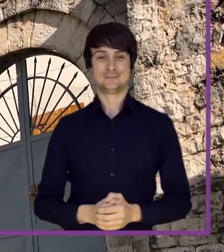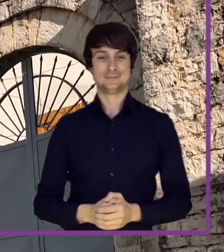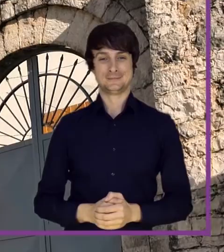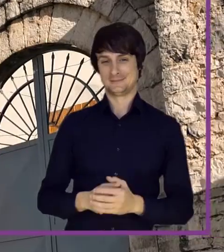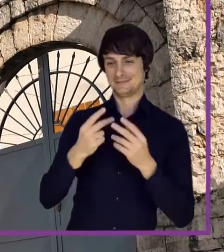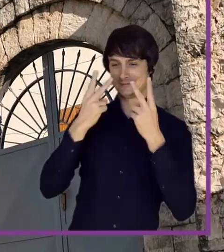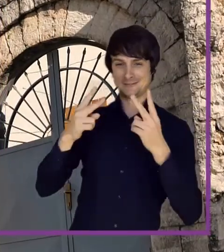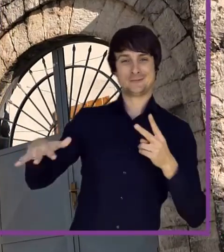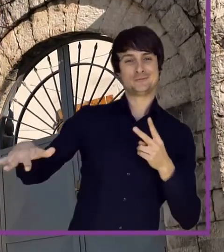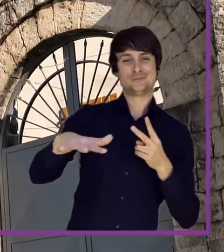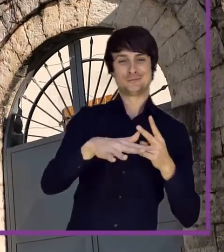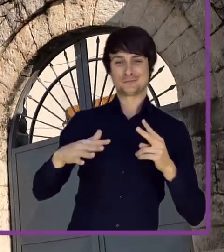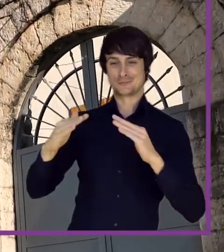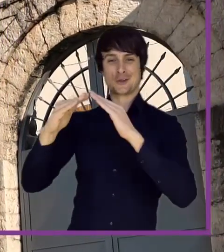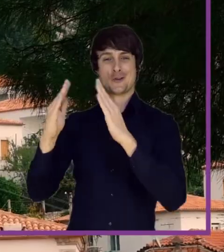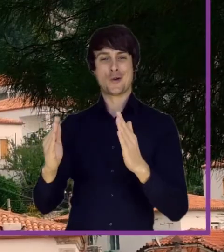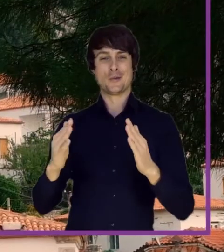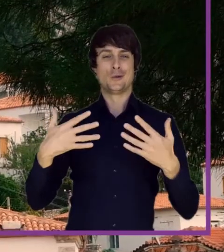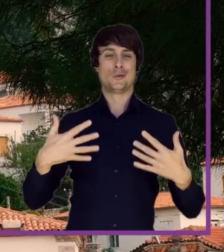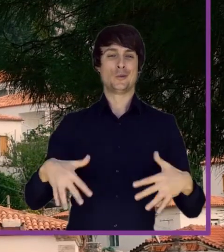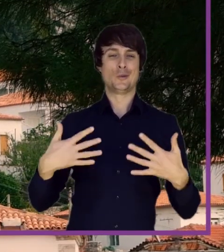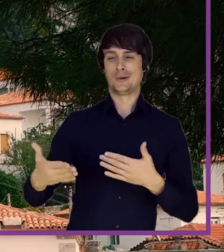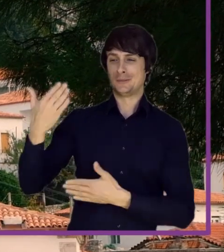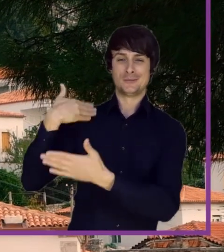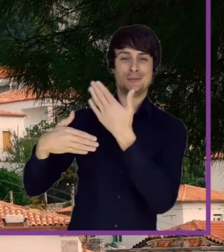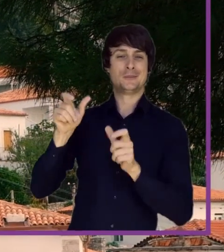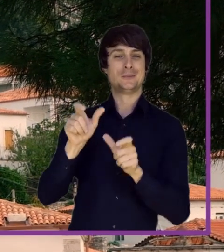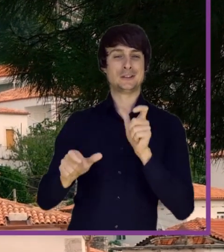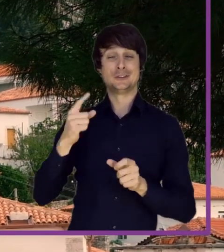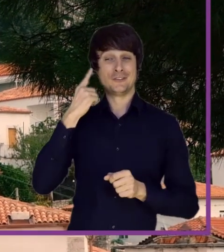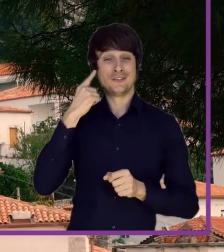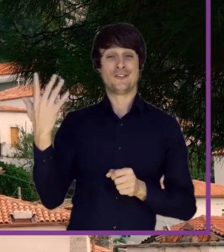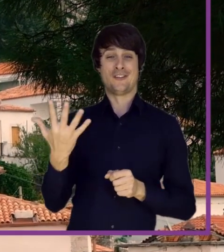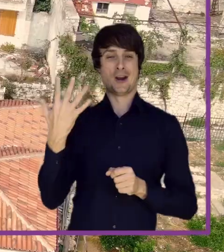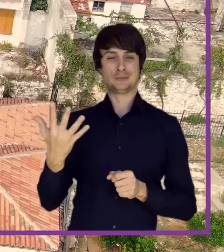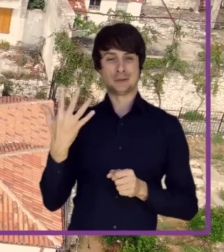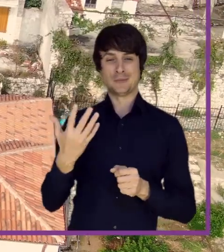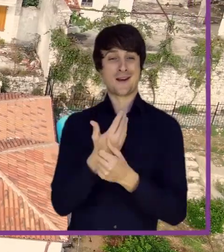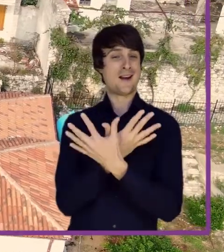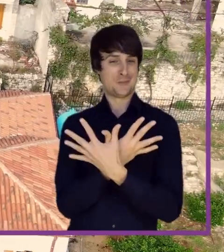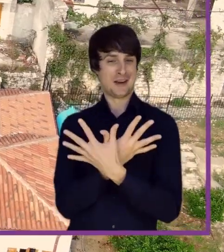Every house or residential complex has a prominent history and figure: Kasneci Complex which